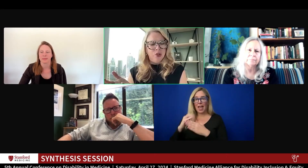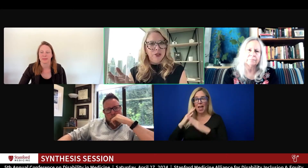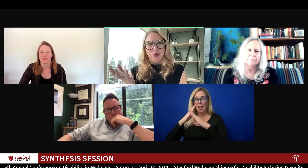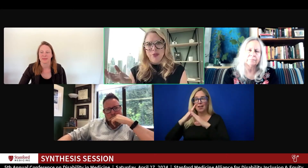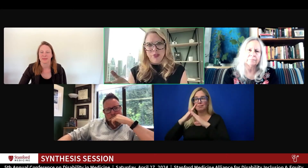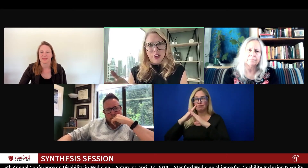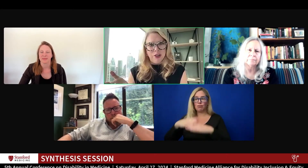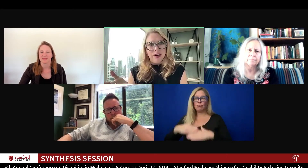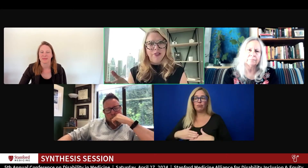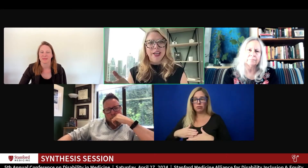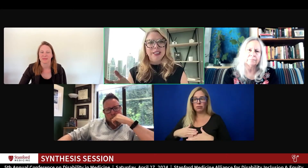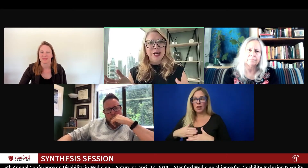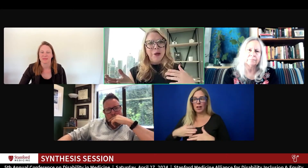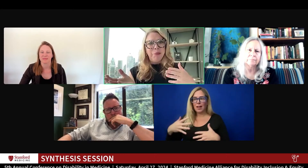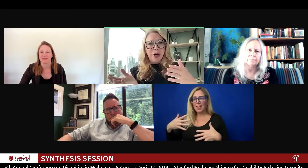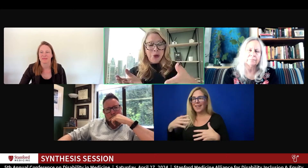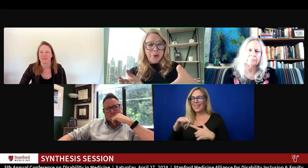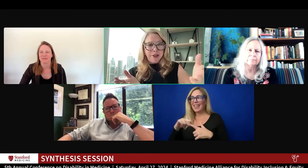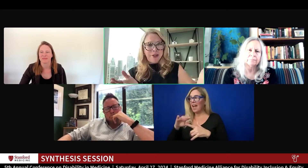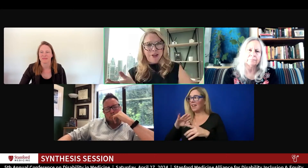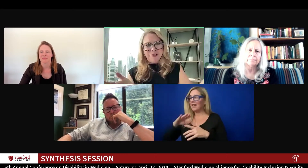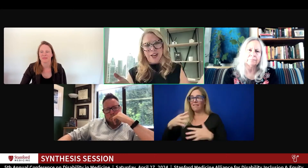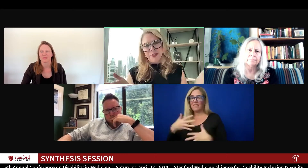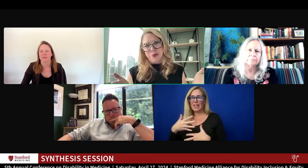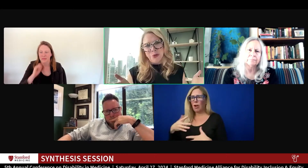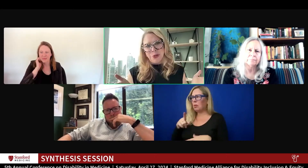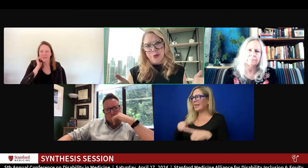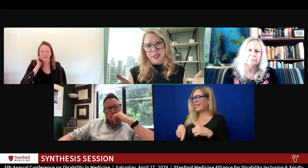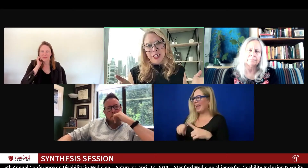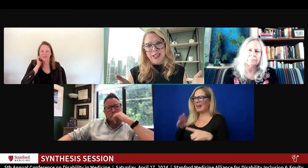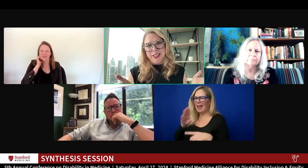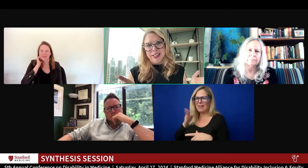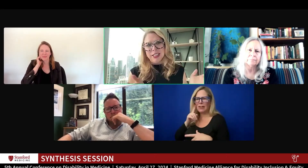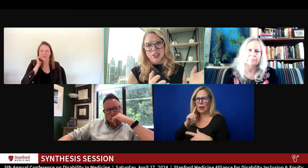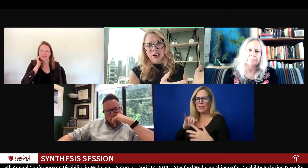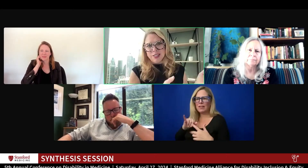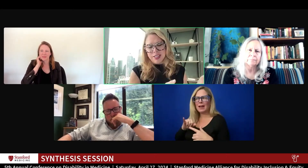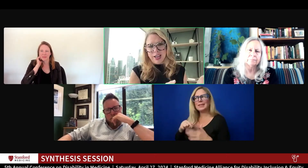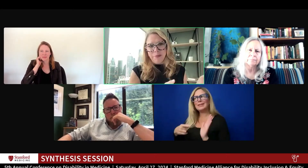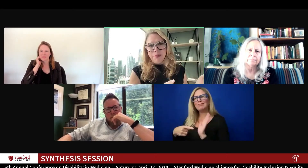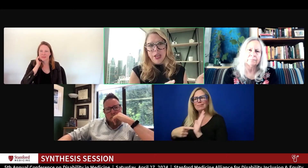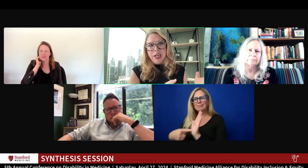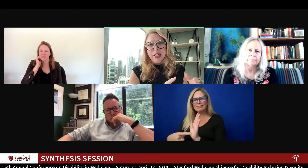do this, we've never heard of this, but here are five schools doing it, let's talk to them.